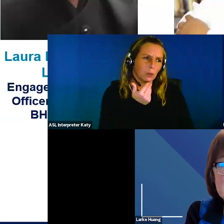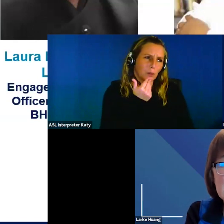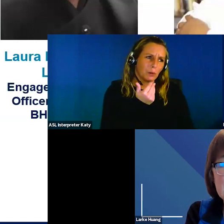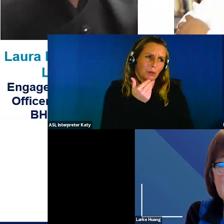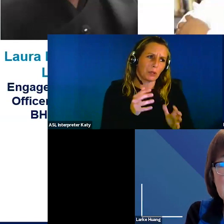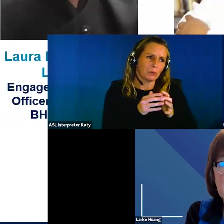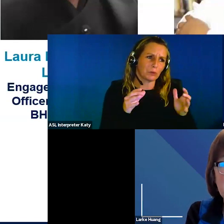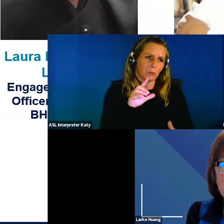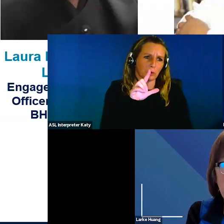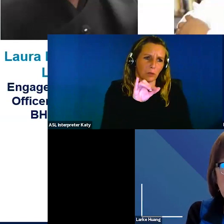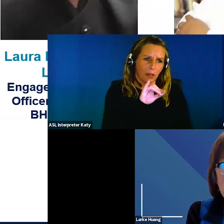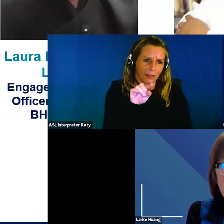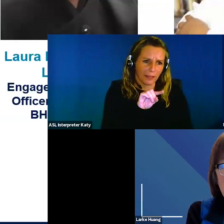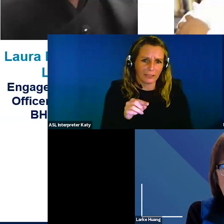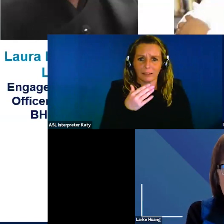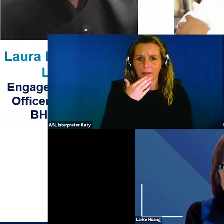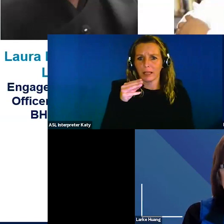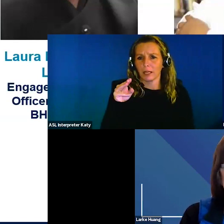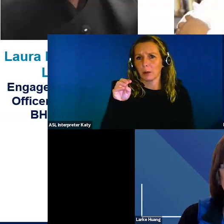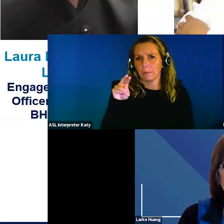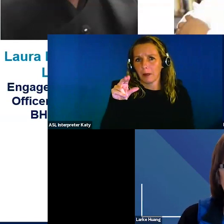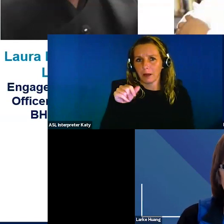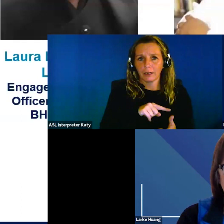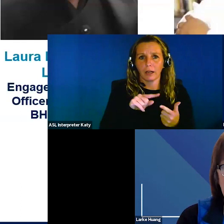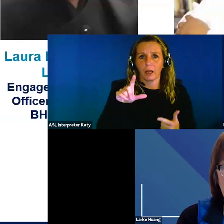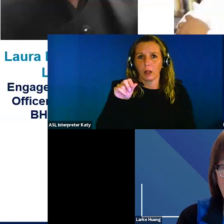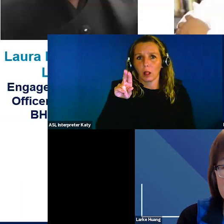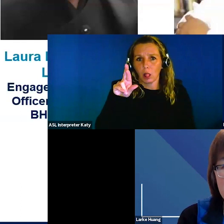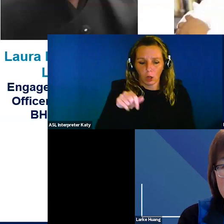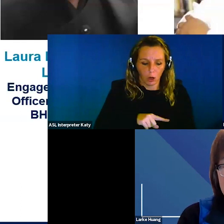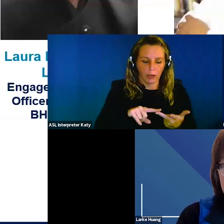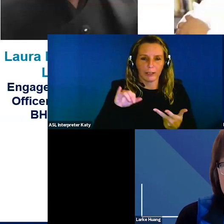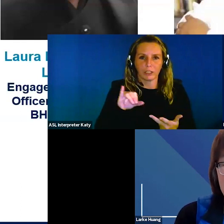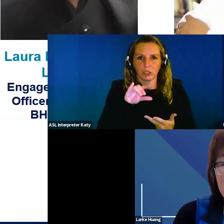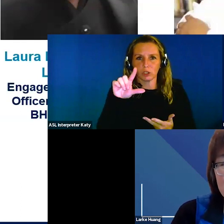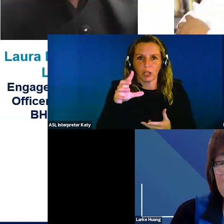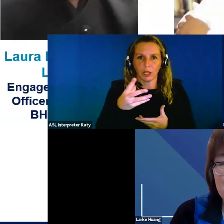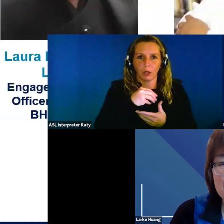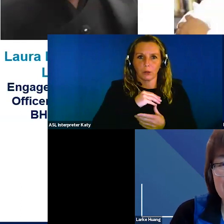And thank you to Monica, Laura and Jill for including my office on this first webinar.